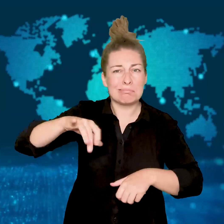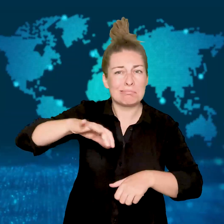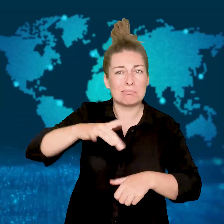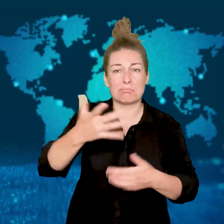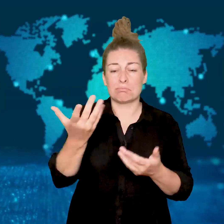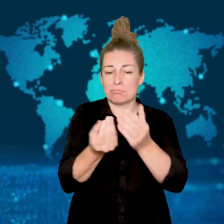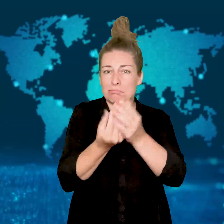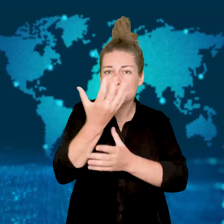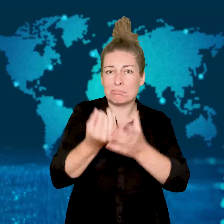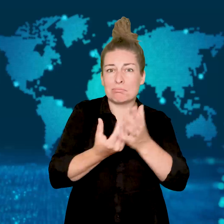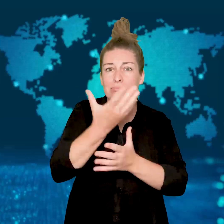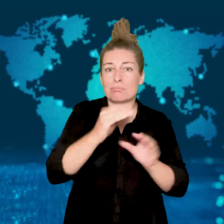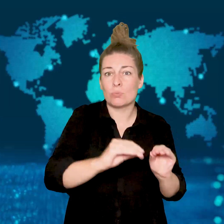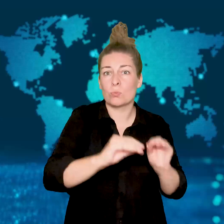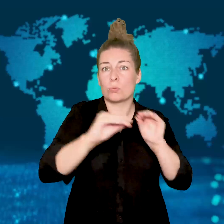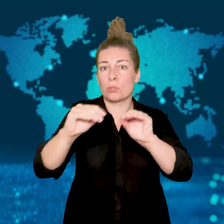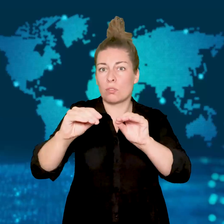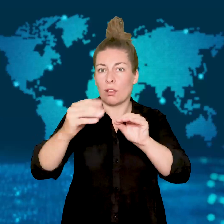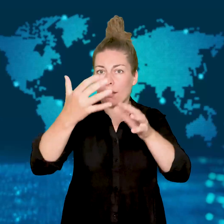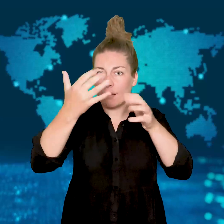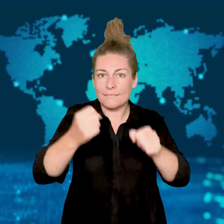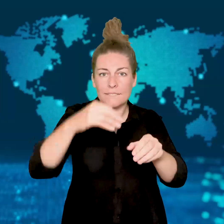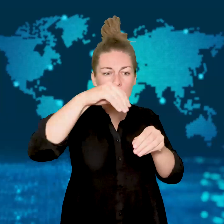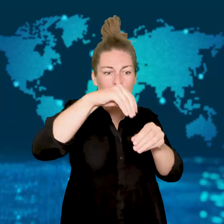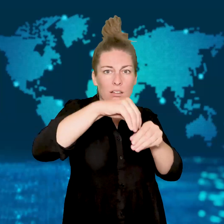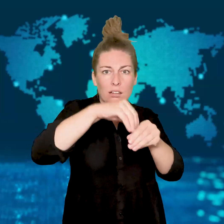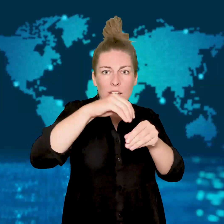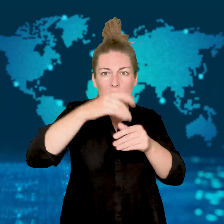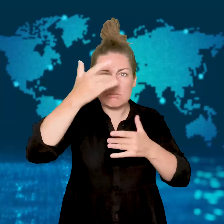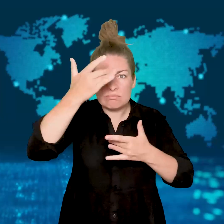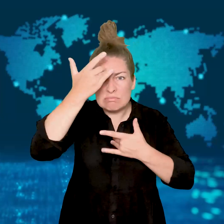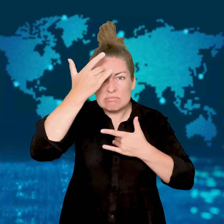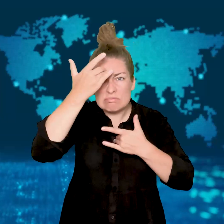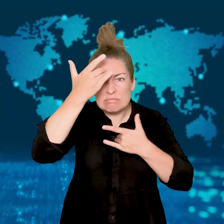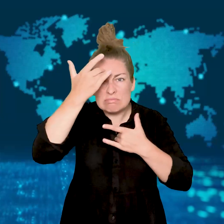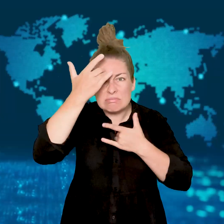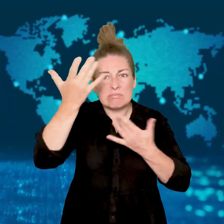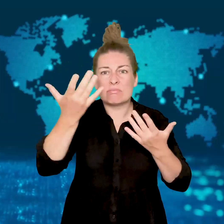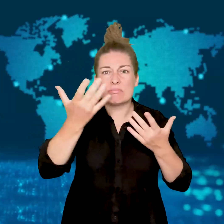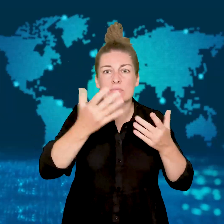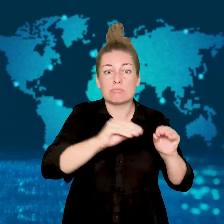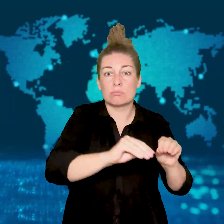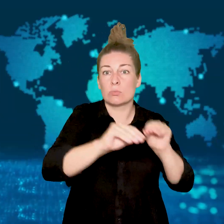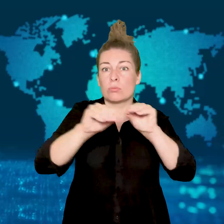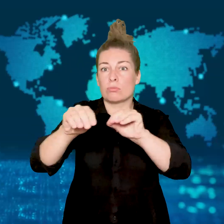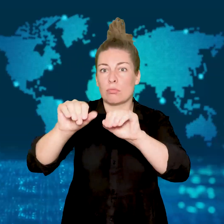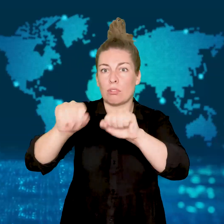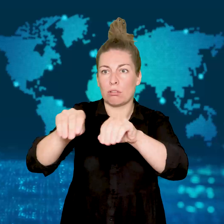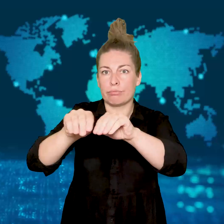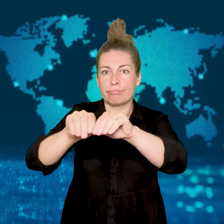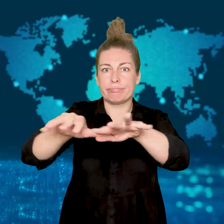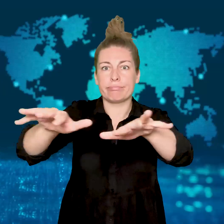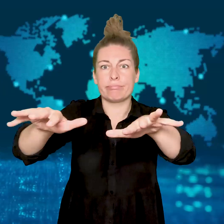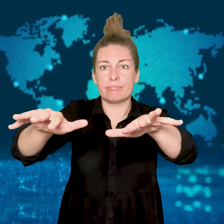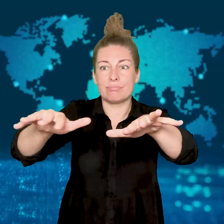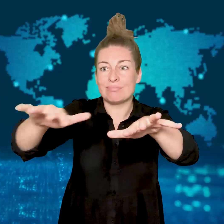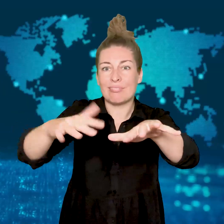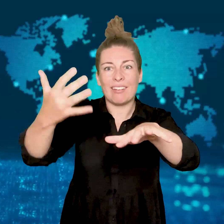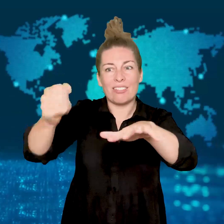the animals already living in the region.